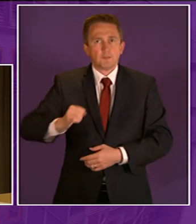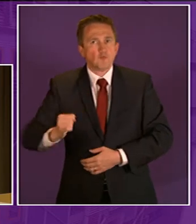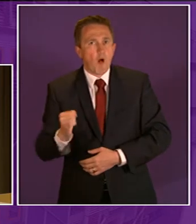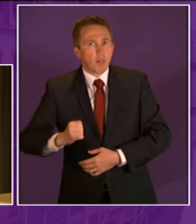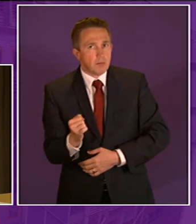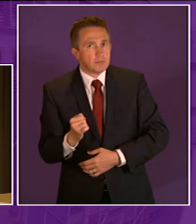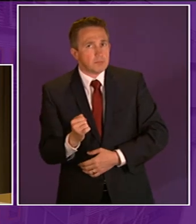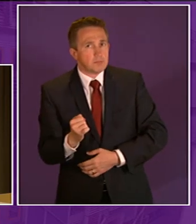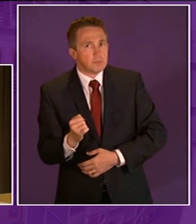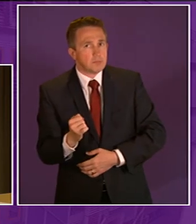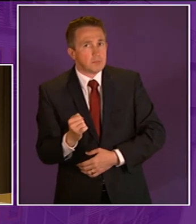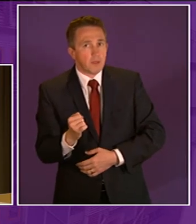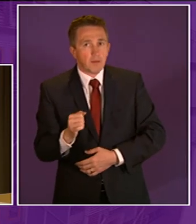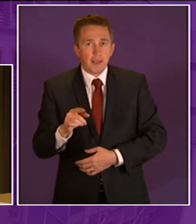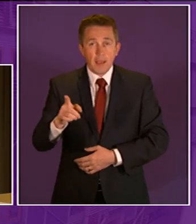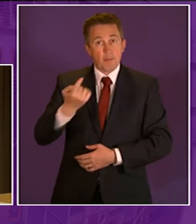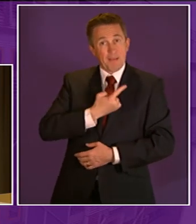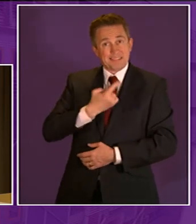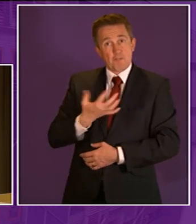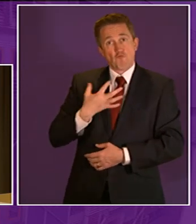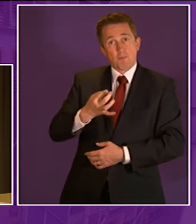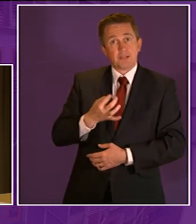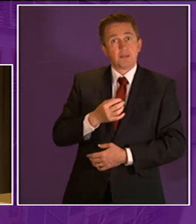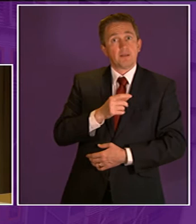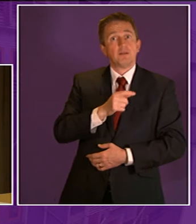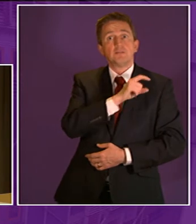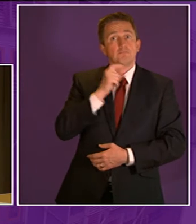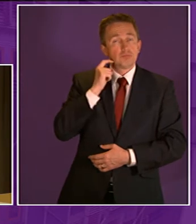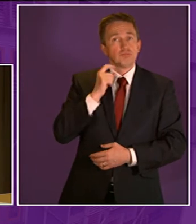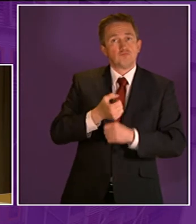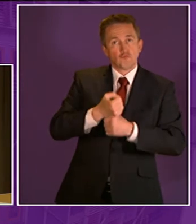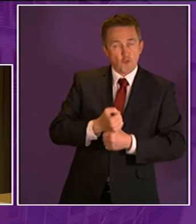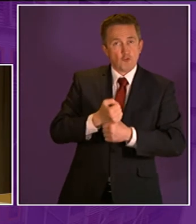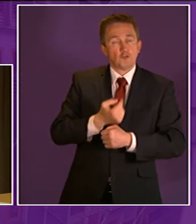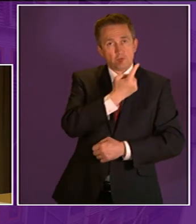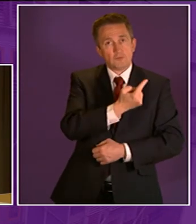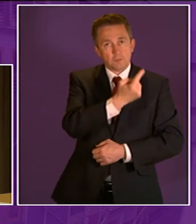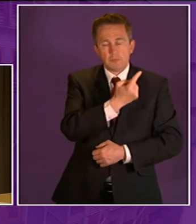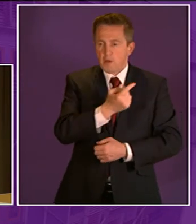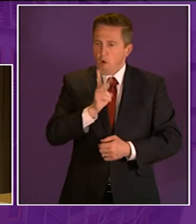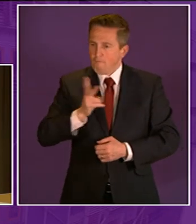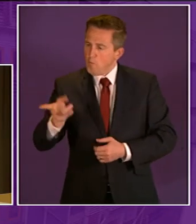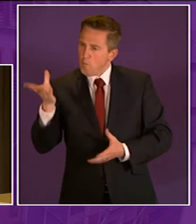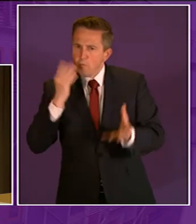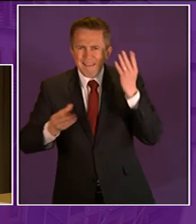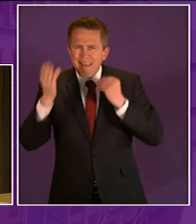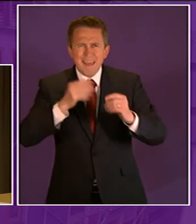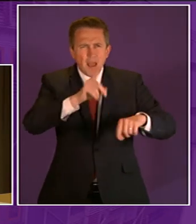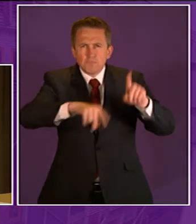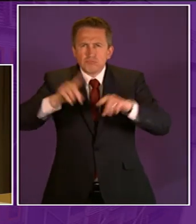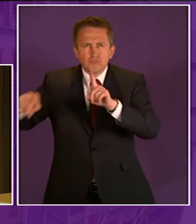mine as an Episcopal priest, we hear many conversations and listen to many stories,